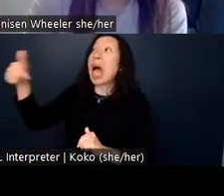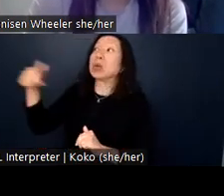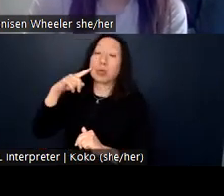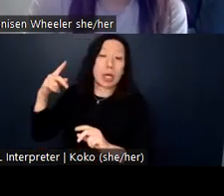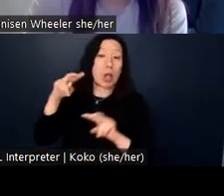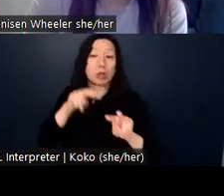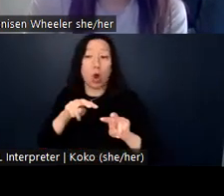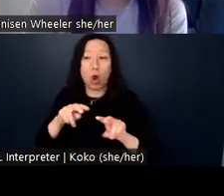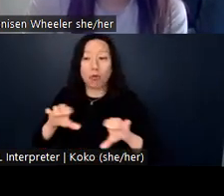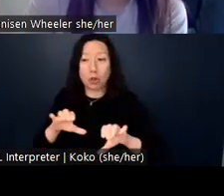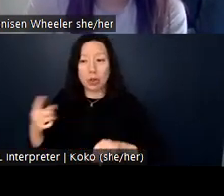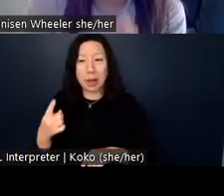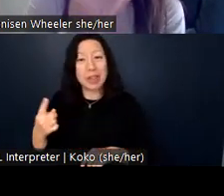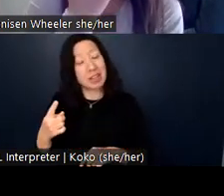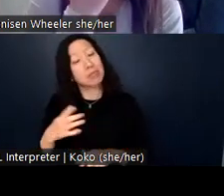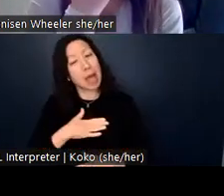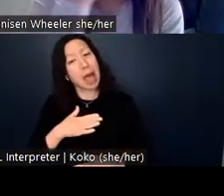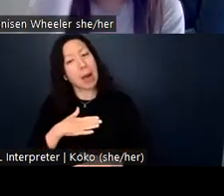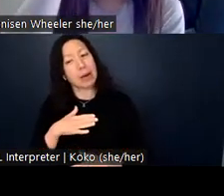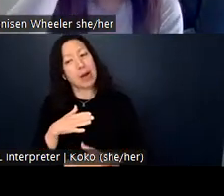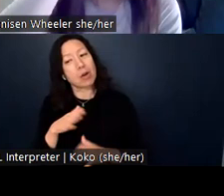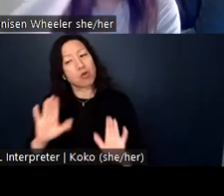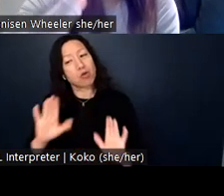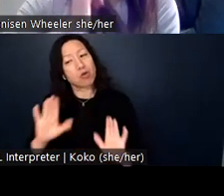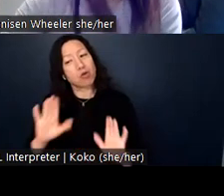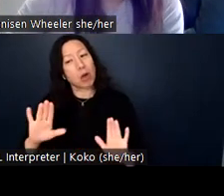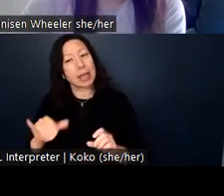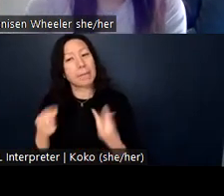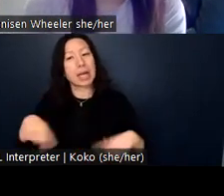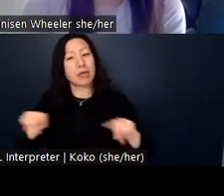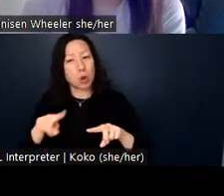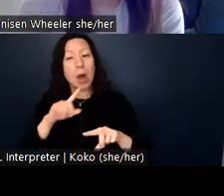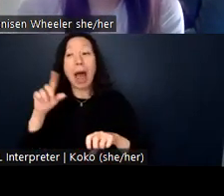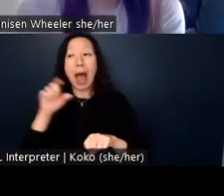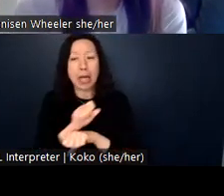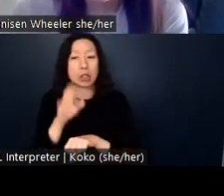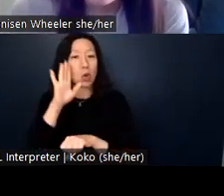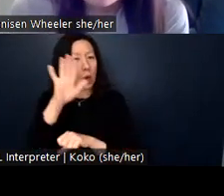great that a lot of you would absolutely kind of reach out and express your concern perfect.